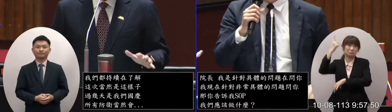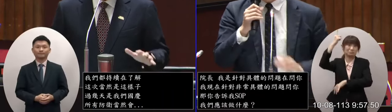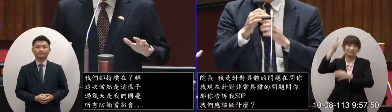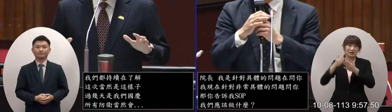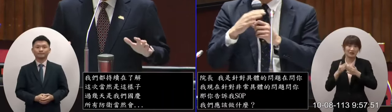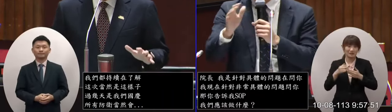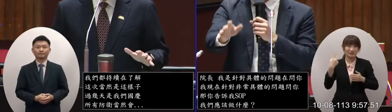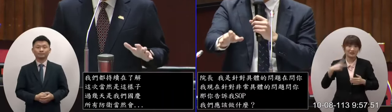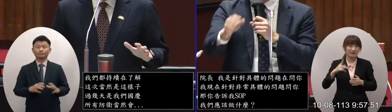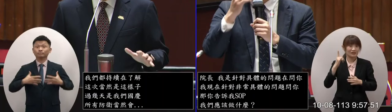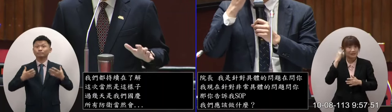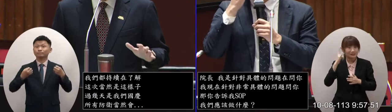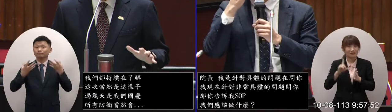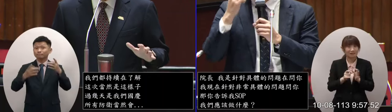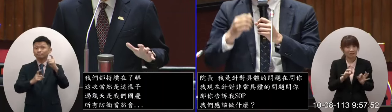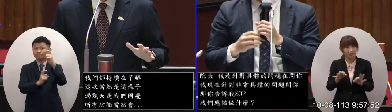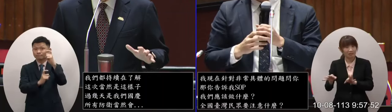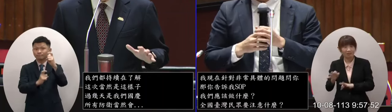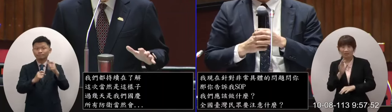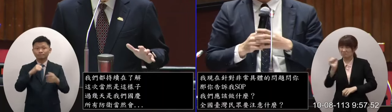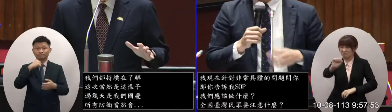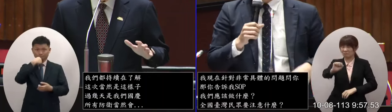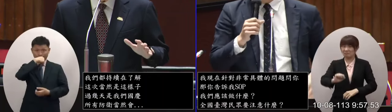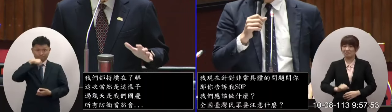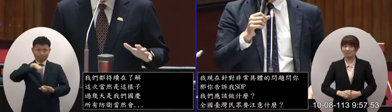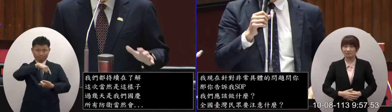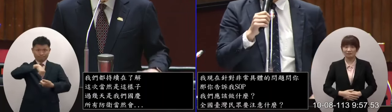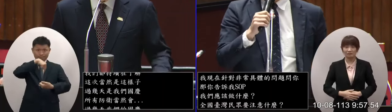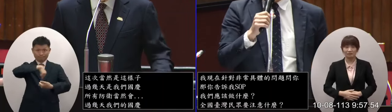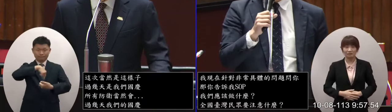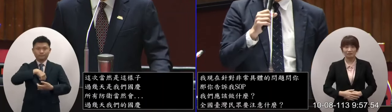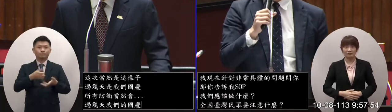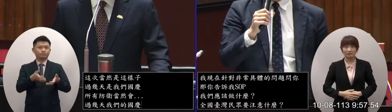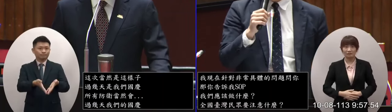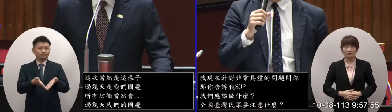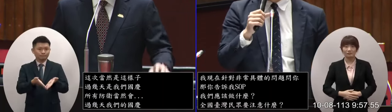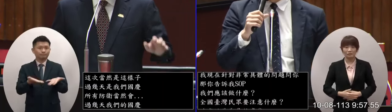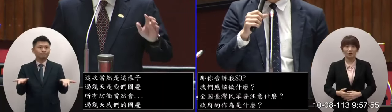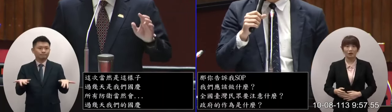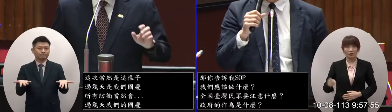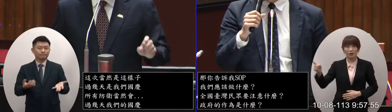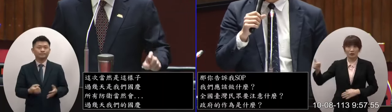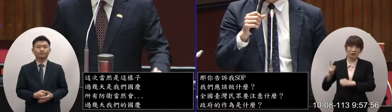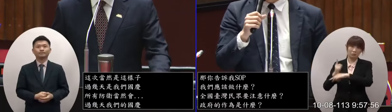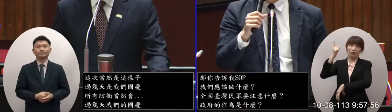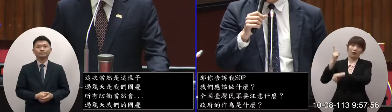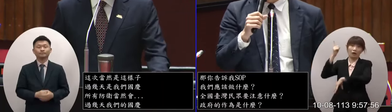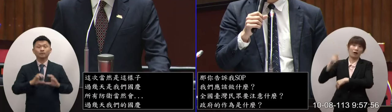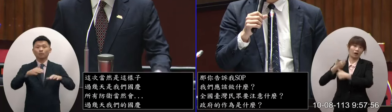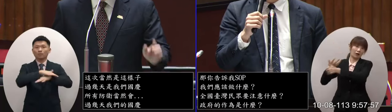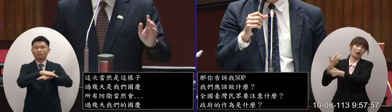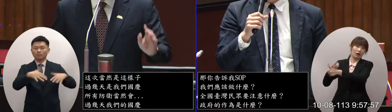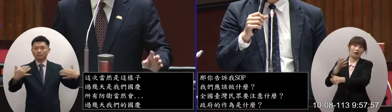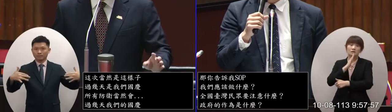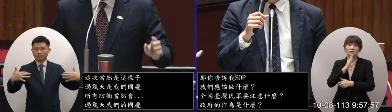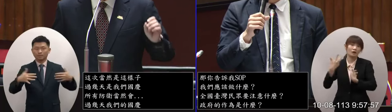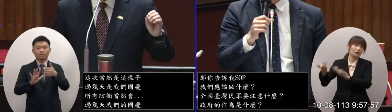of National Day. We will still treat it as our domestic National Day. Anyway , if they have their own, we will handle our National Security. Members, please rest assured.